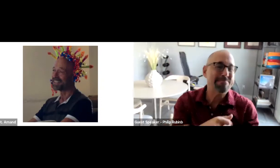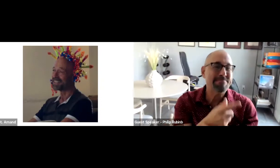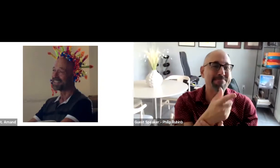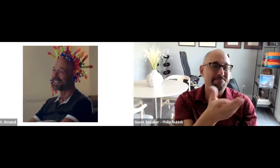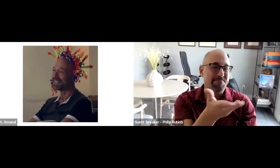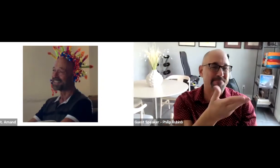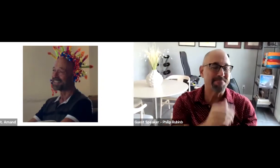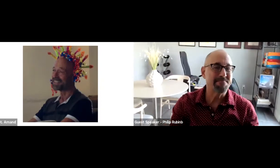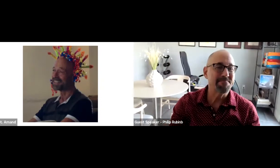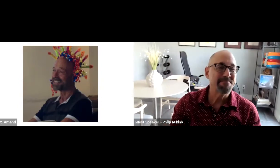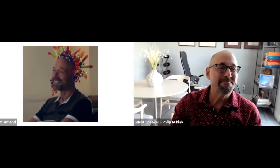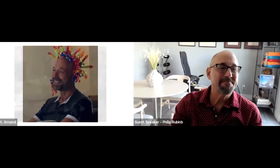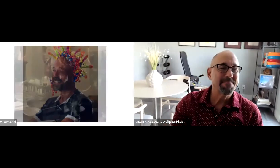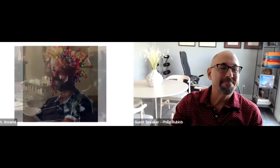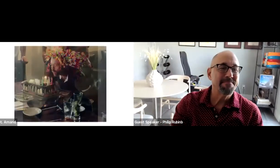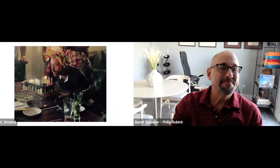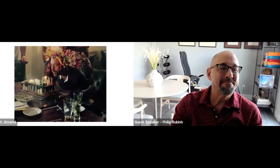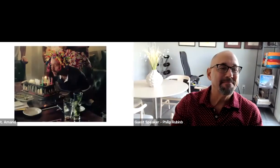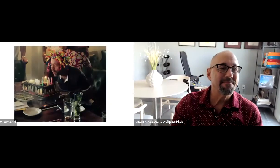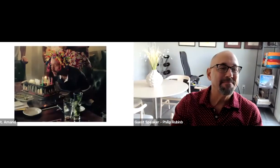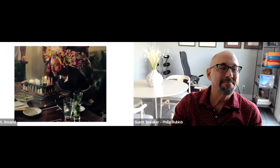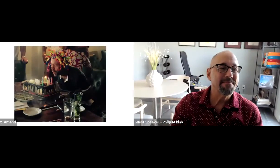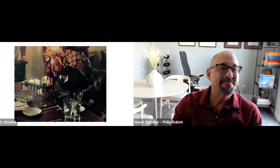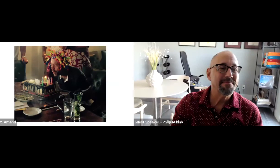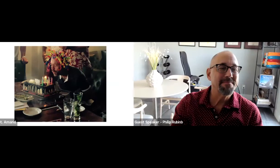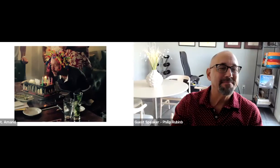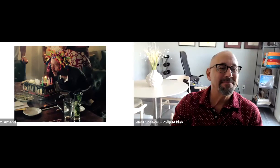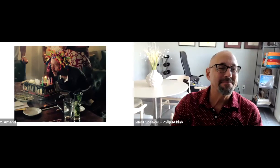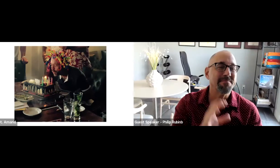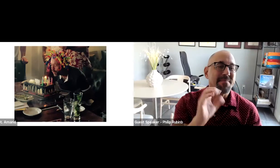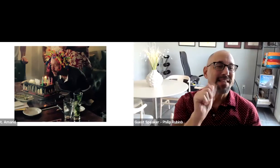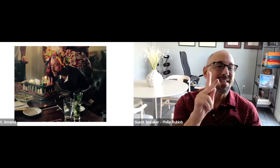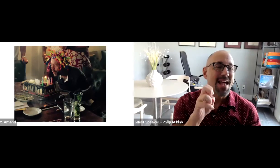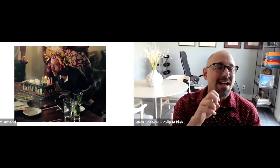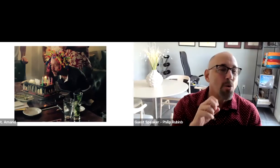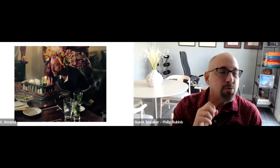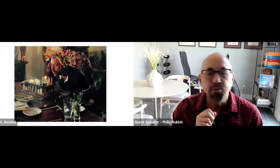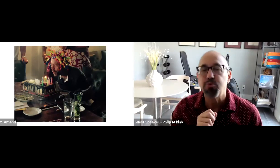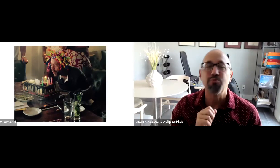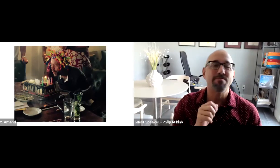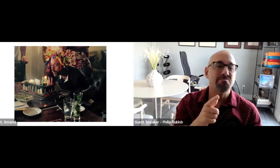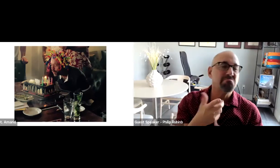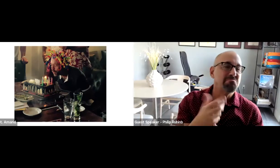We gave him this crown to wear, this headdress. Ha ha ha! Yeah.